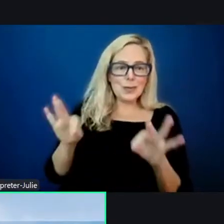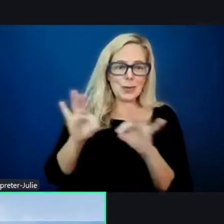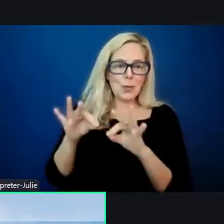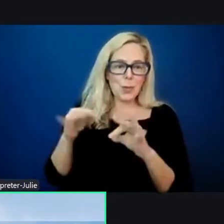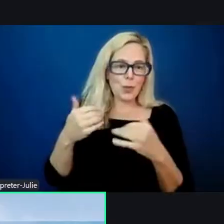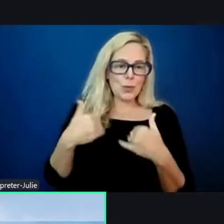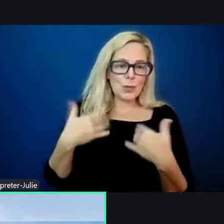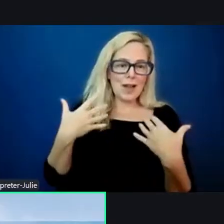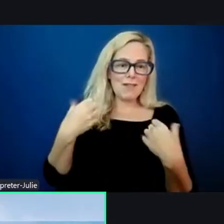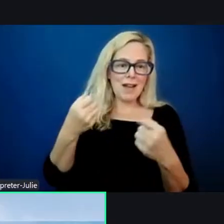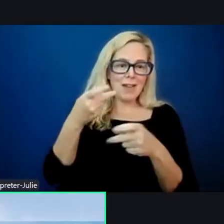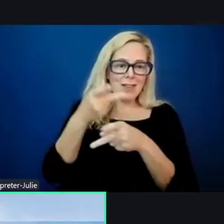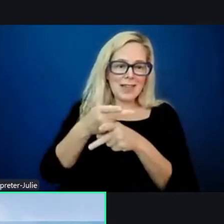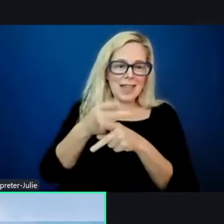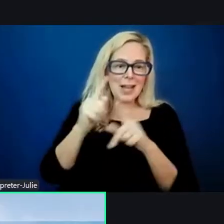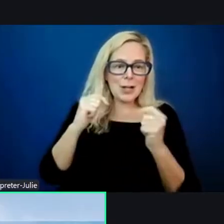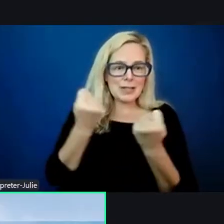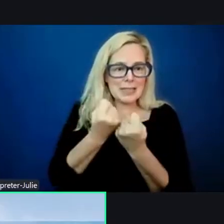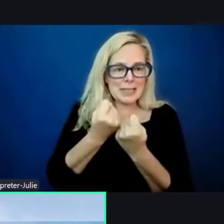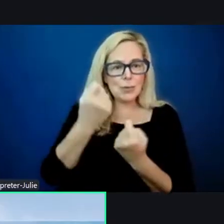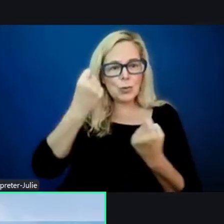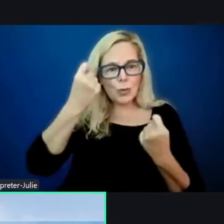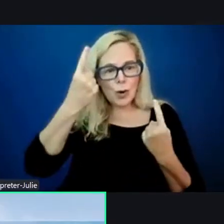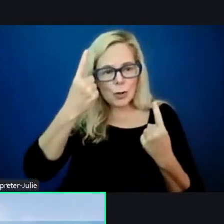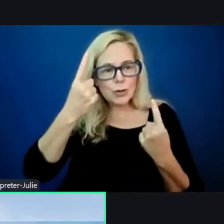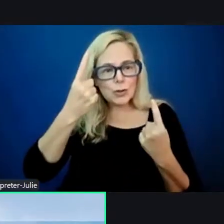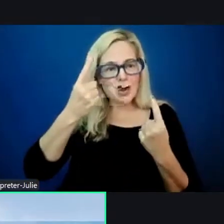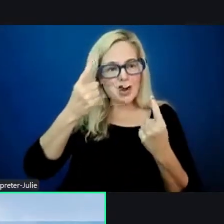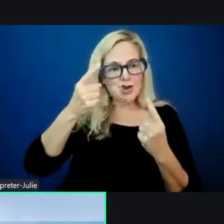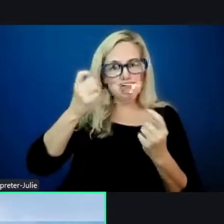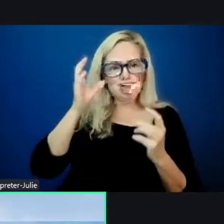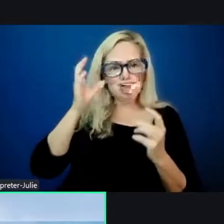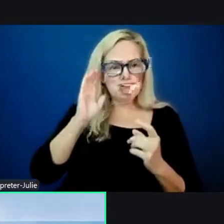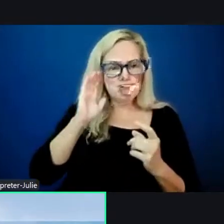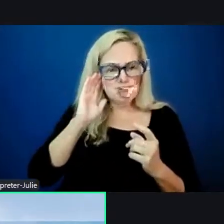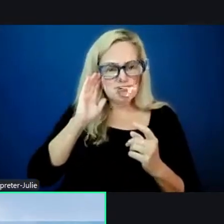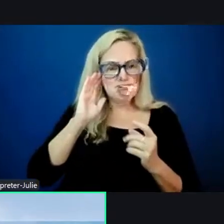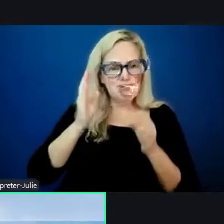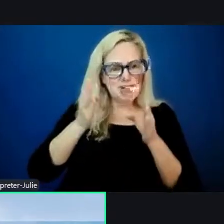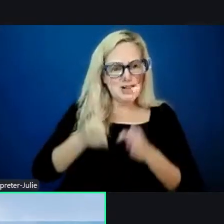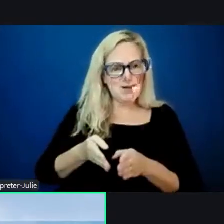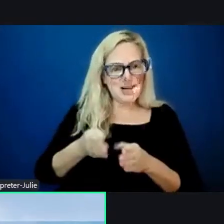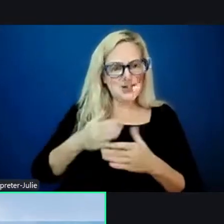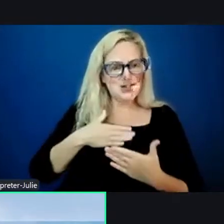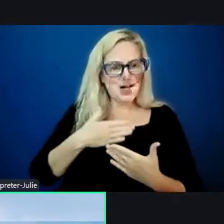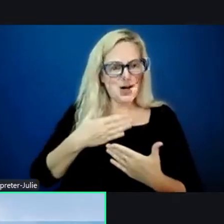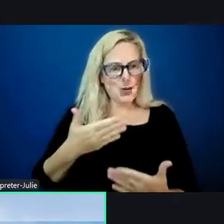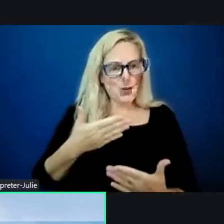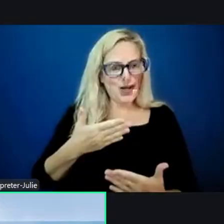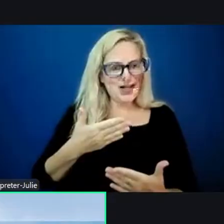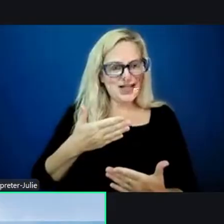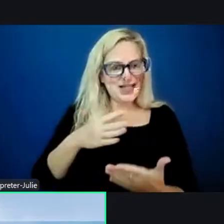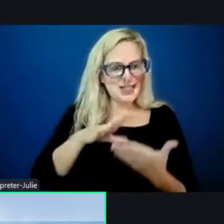is going through or is willing to take those steps to learn about it. That does bring up a thing that has